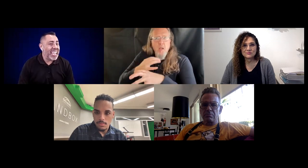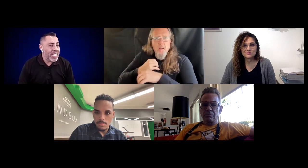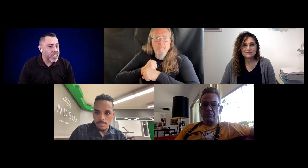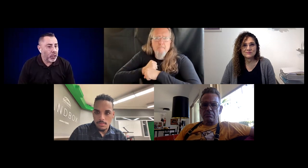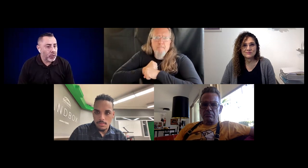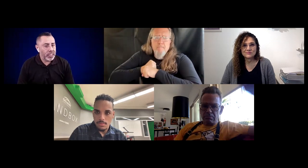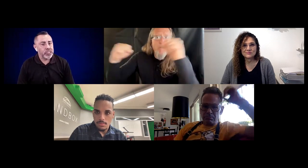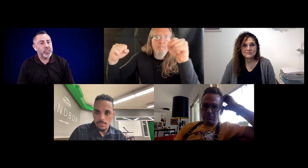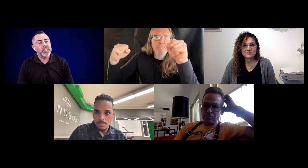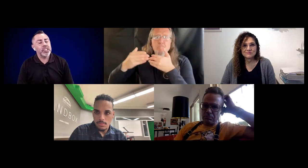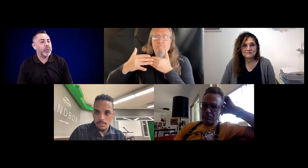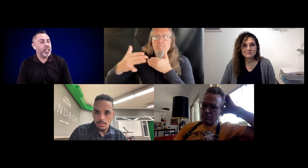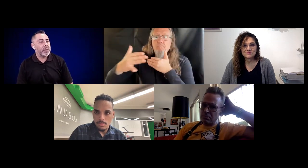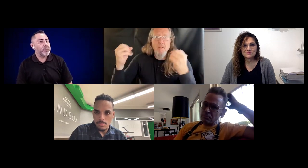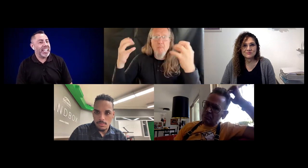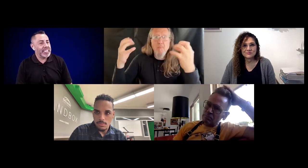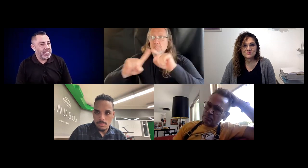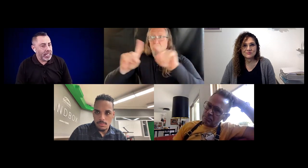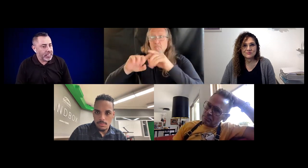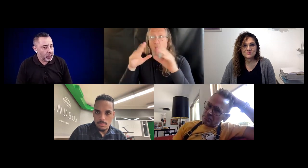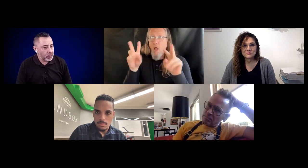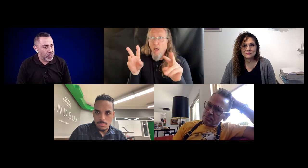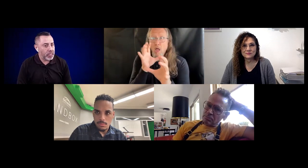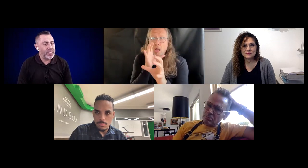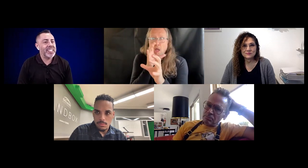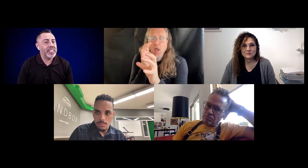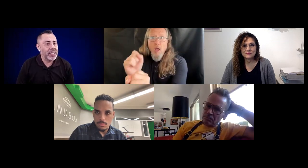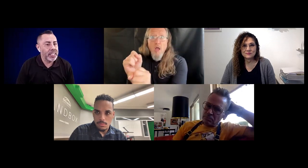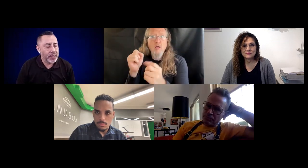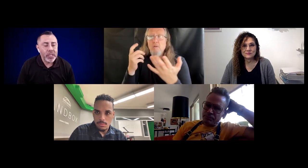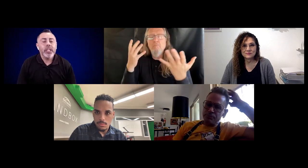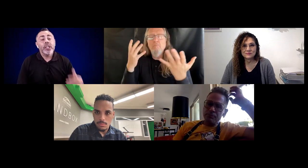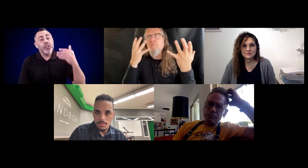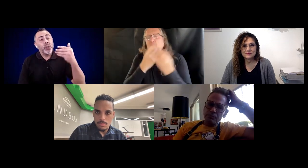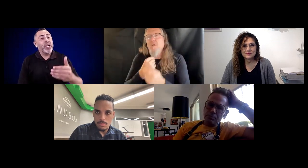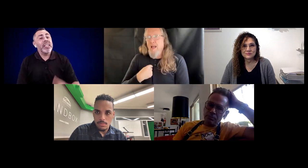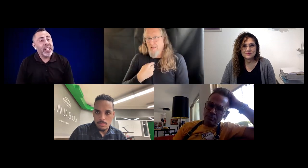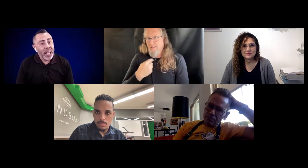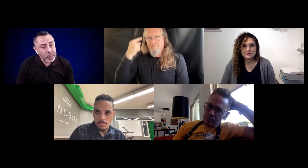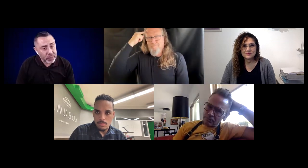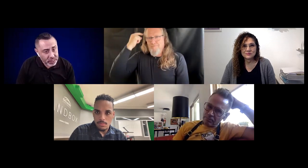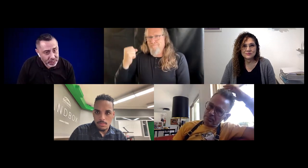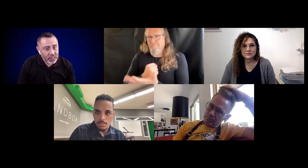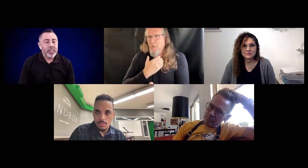Excuse the interpreter that might have been 1890, the interpreter said, when it's 1980. So when they happened, there was a mass of ASL poets which really drew in the deaf community.